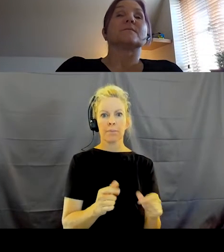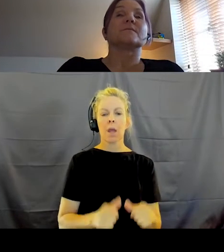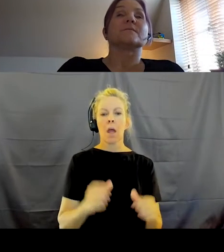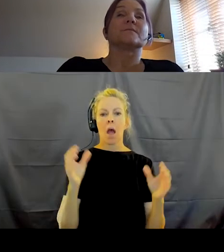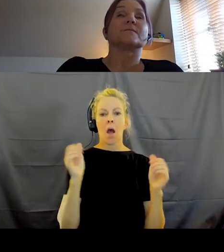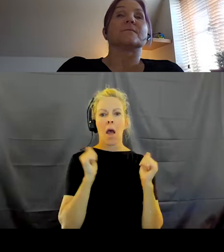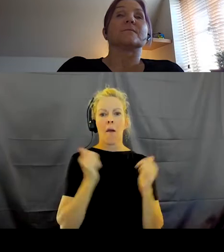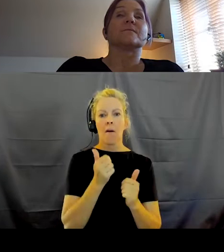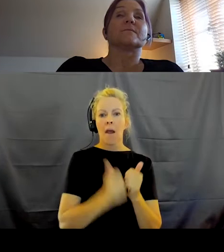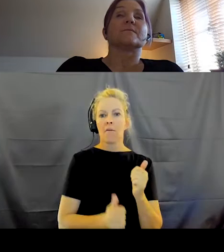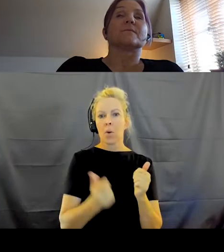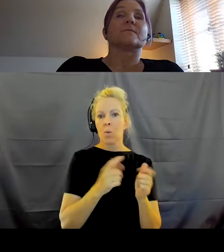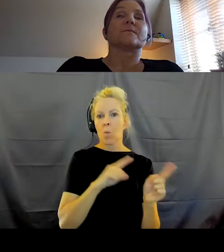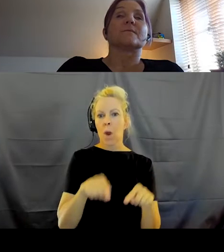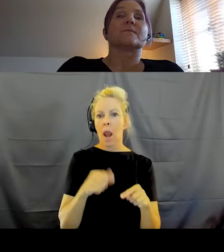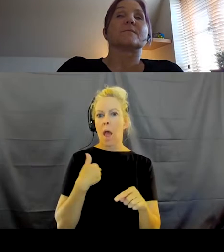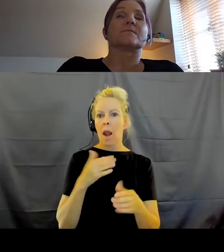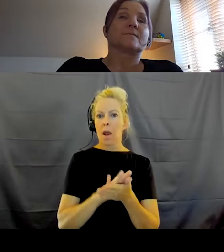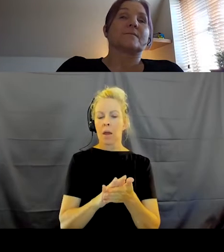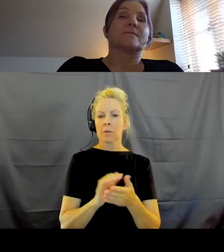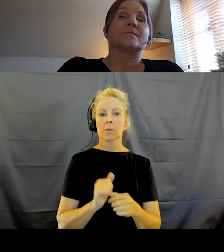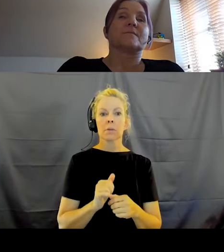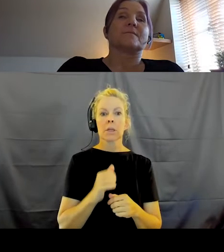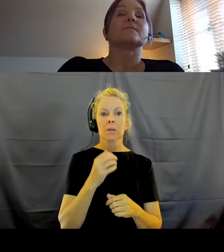News headline happened. >> Saturday one, April 2023,